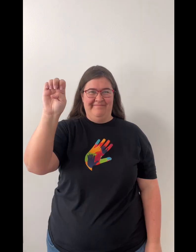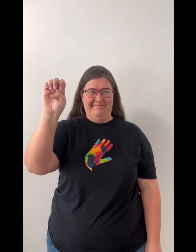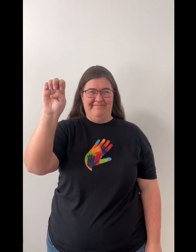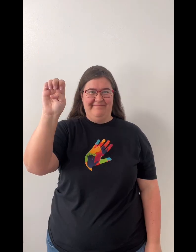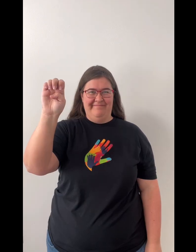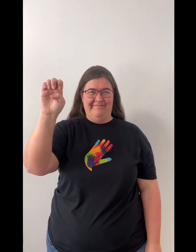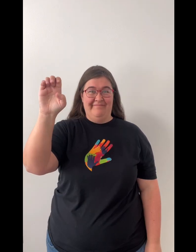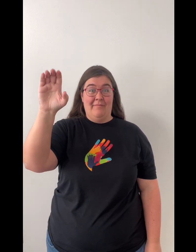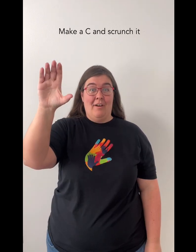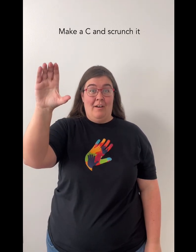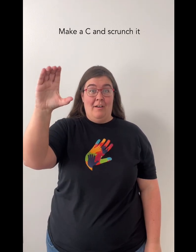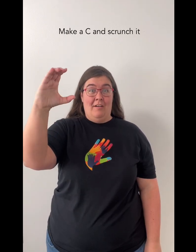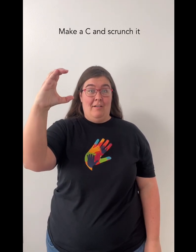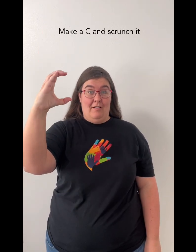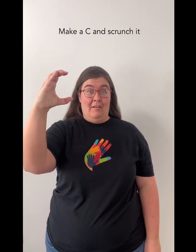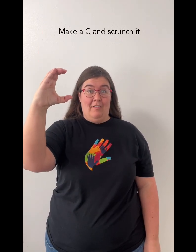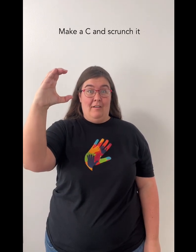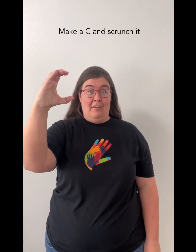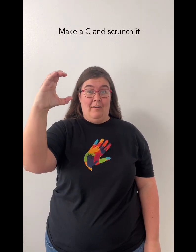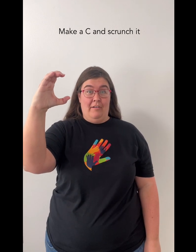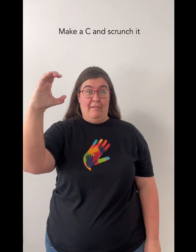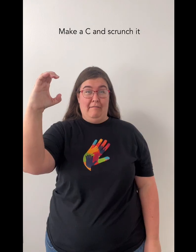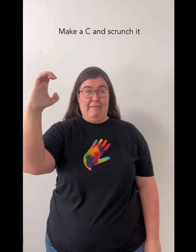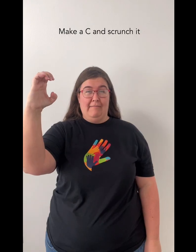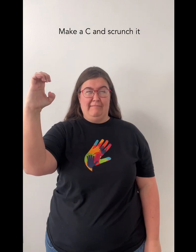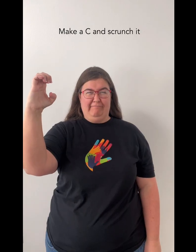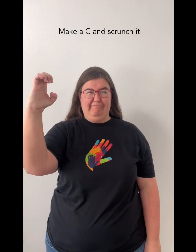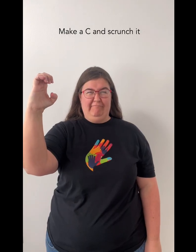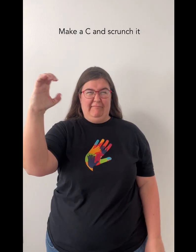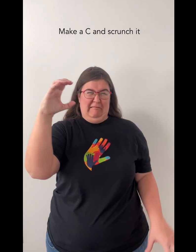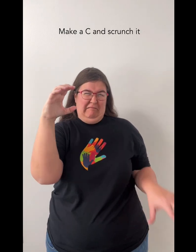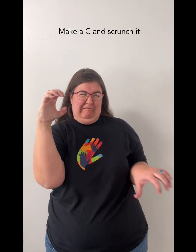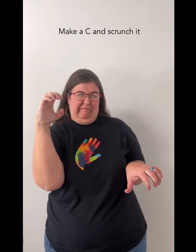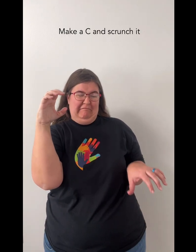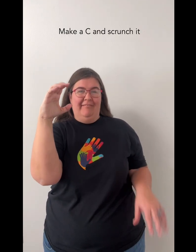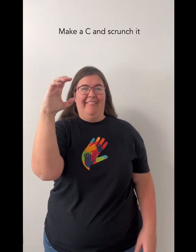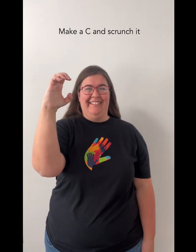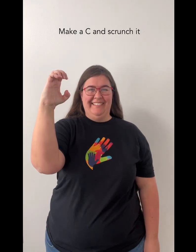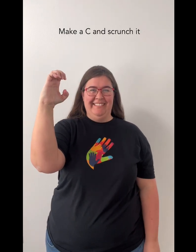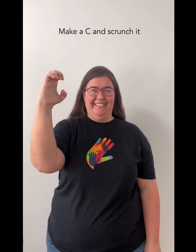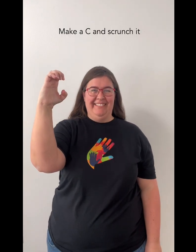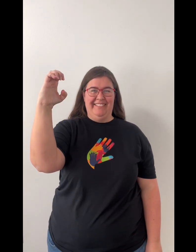How to sign E in ASL Make a C and scrunch it